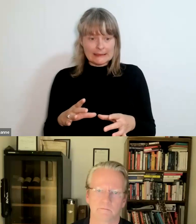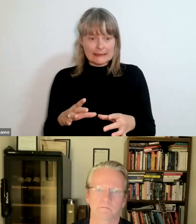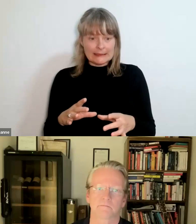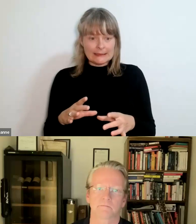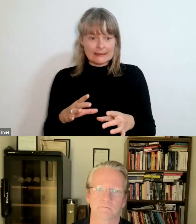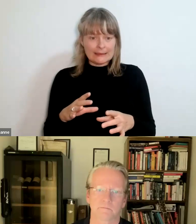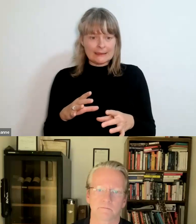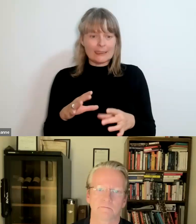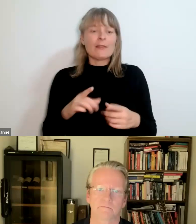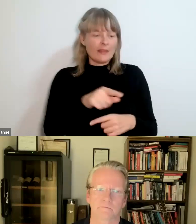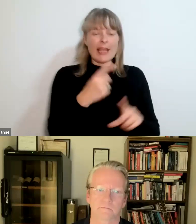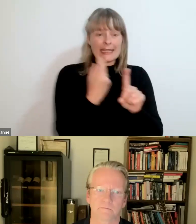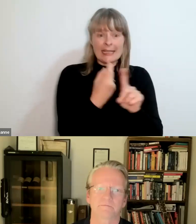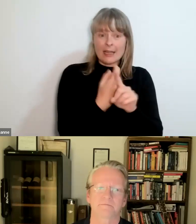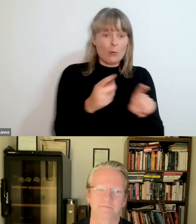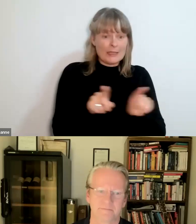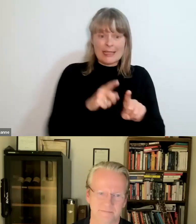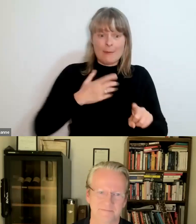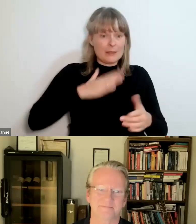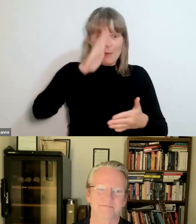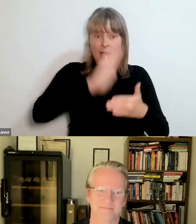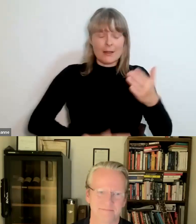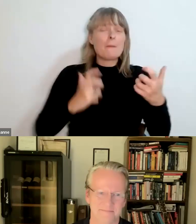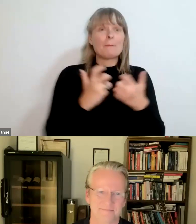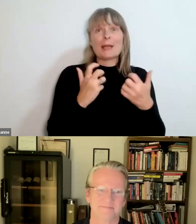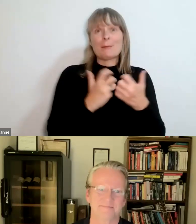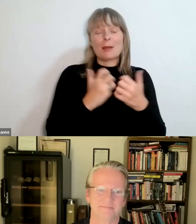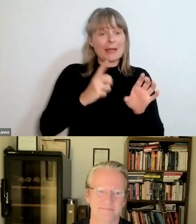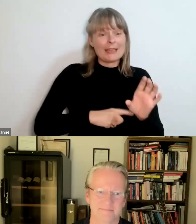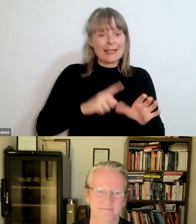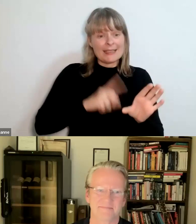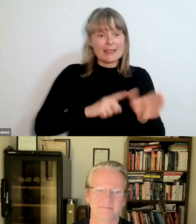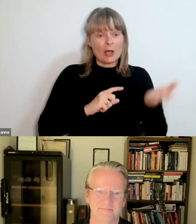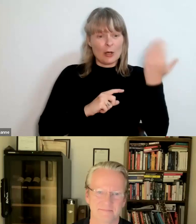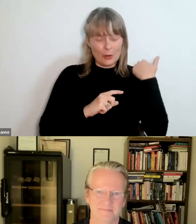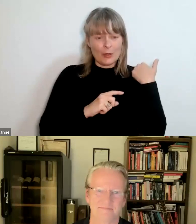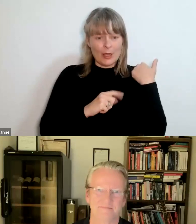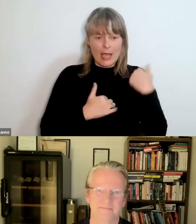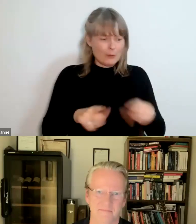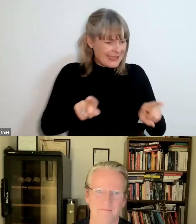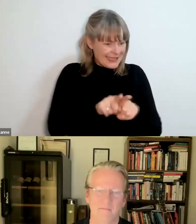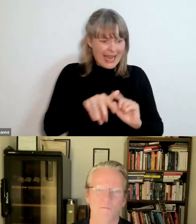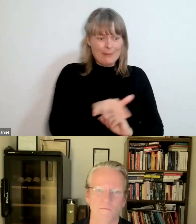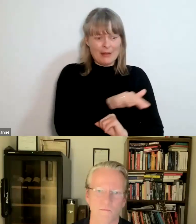nurturing and had a lot of richness about it, to what was exactly the same kindergarten